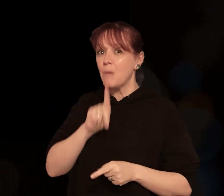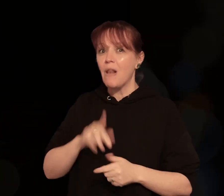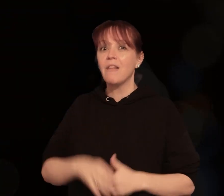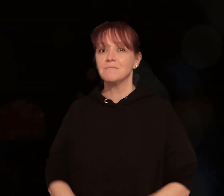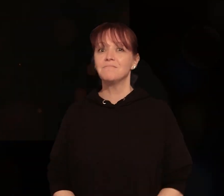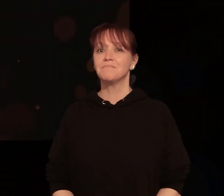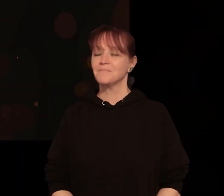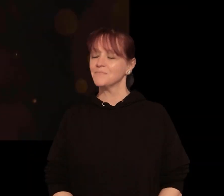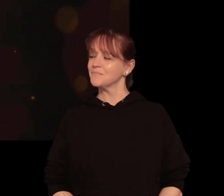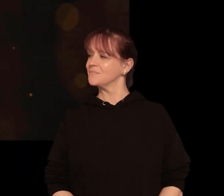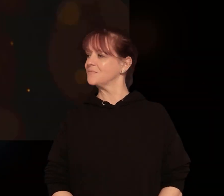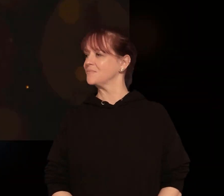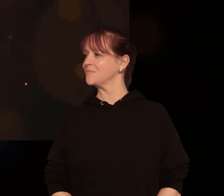EPIC MUSIC